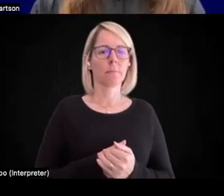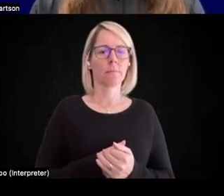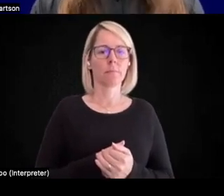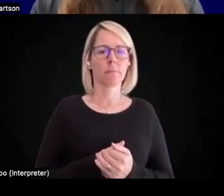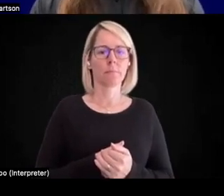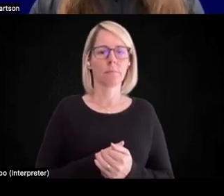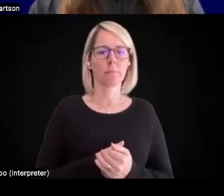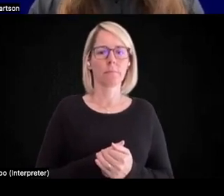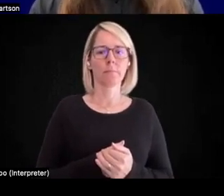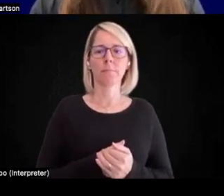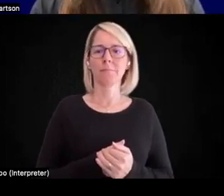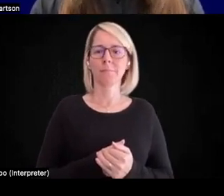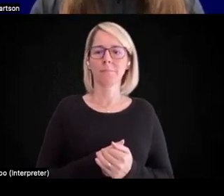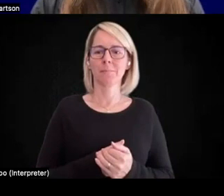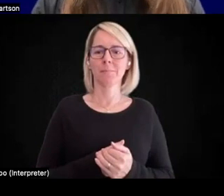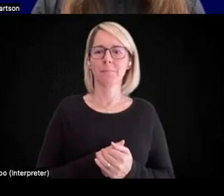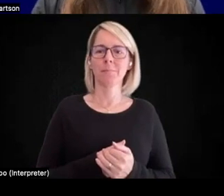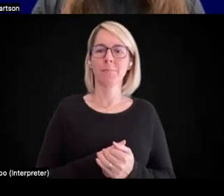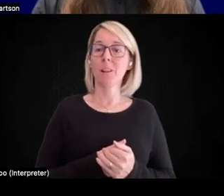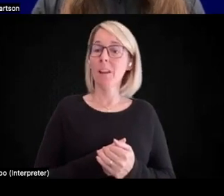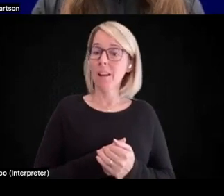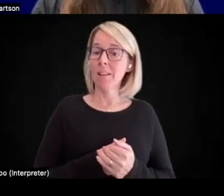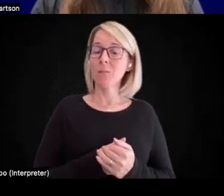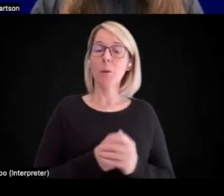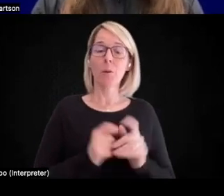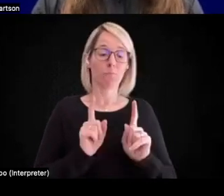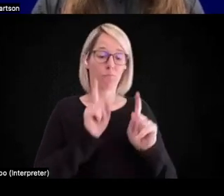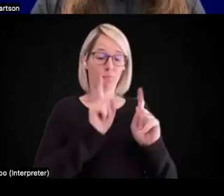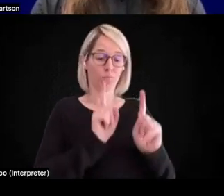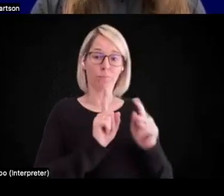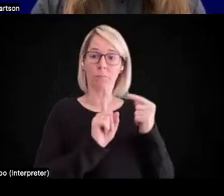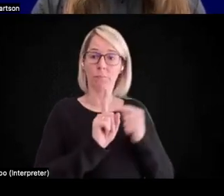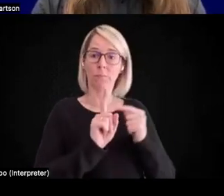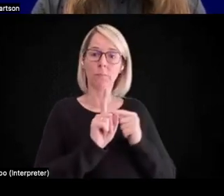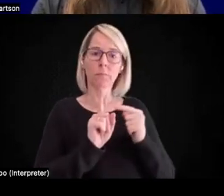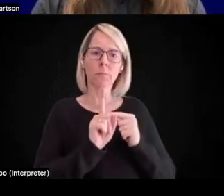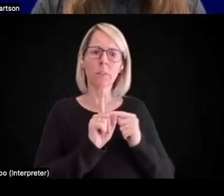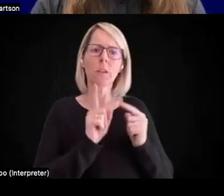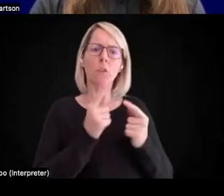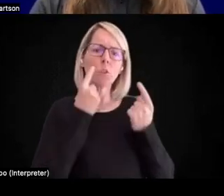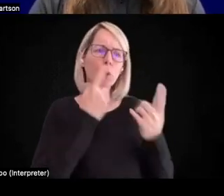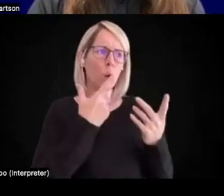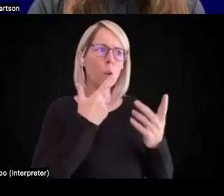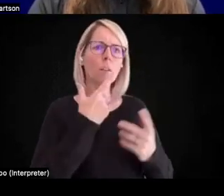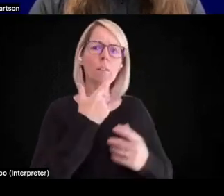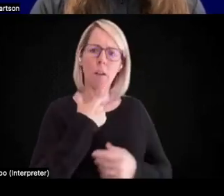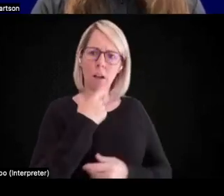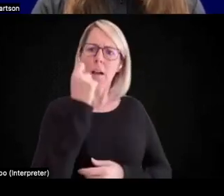She does that by just imitating the kind of action that the deafblind person is taking with the